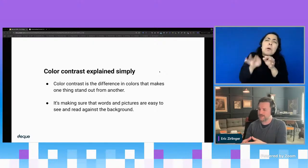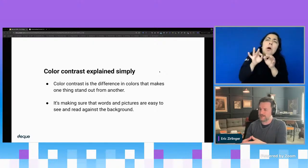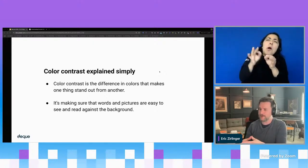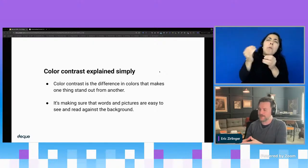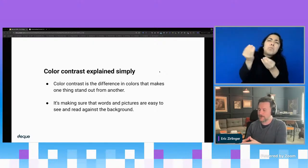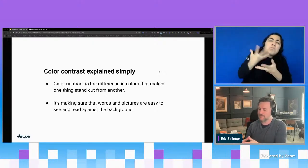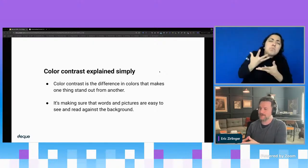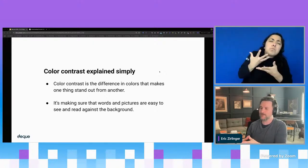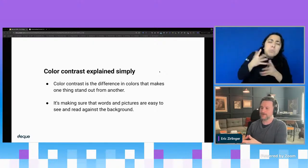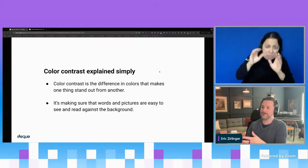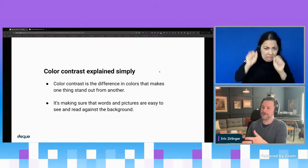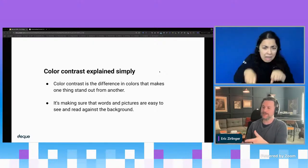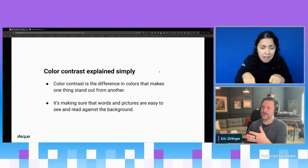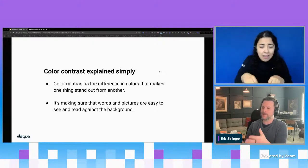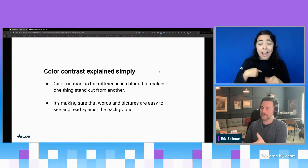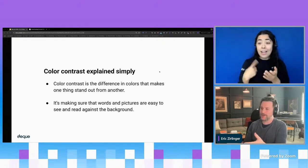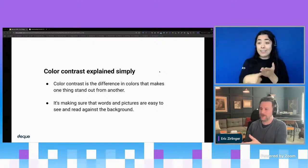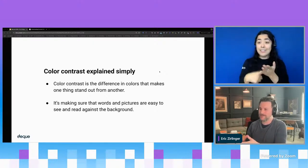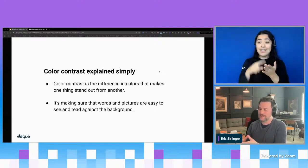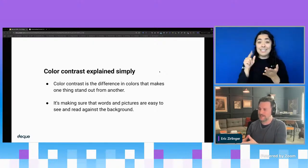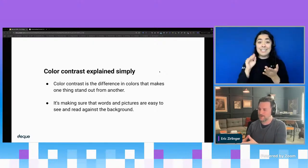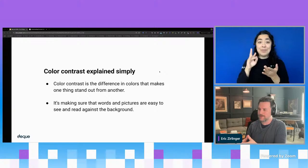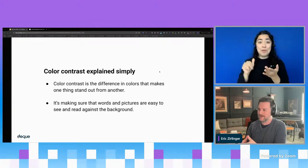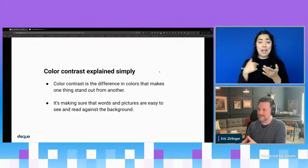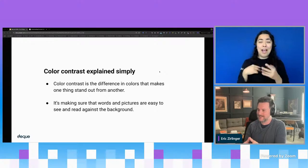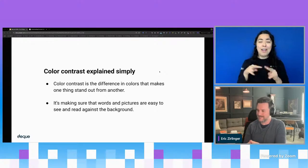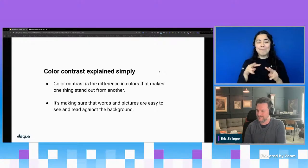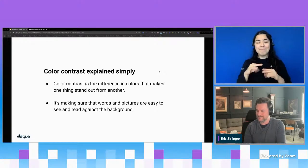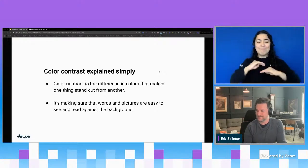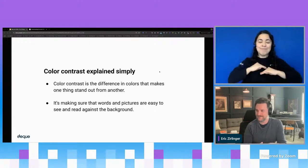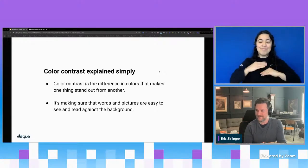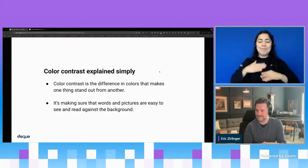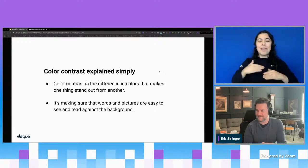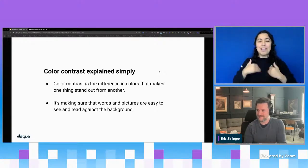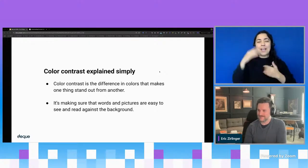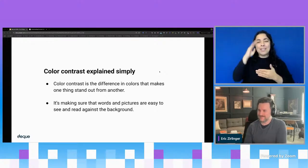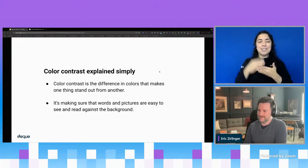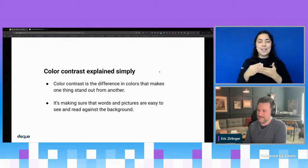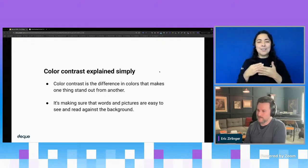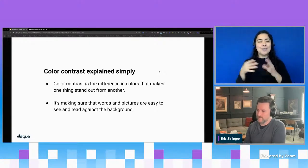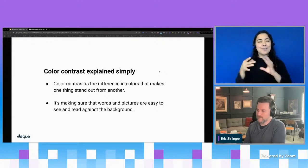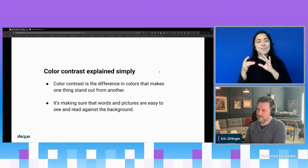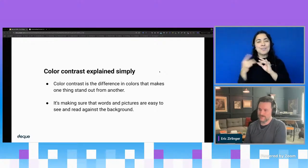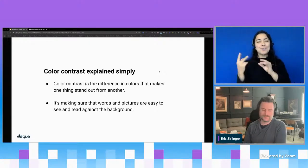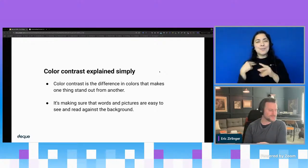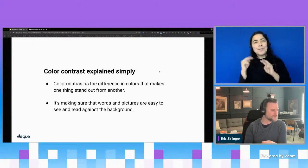learning something new. I also got to talk about zebras, so I feel really good that I'm watching all of these things